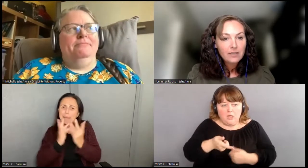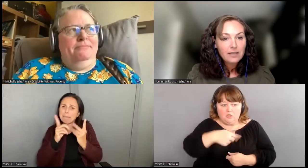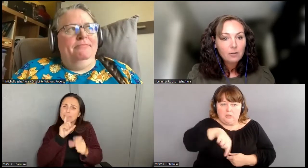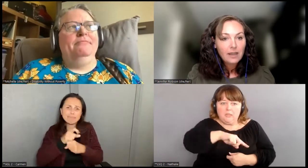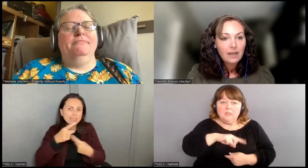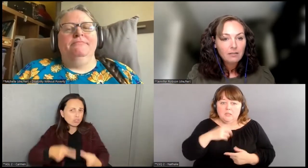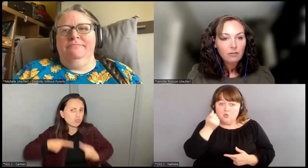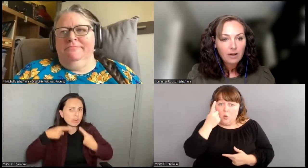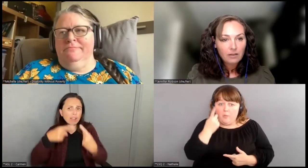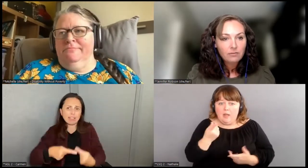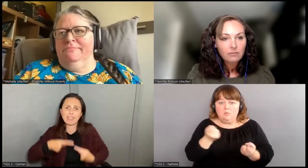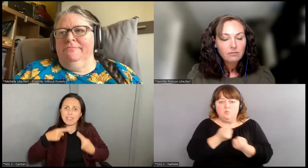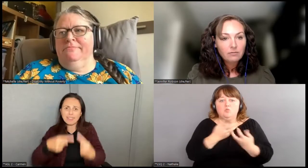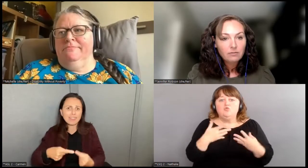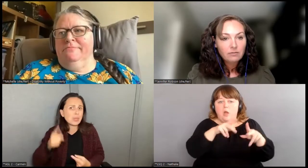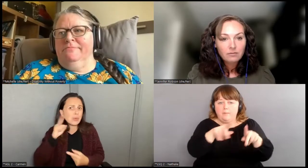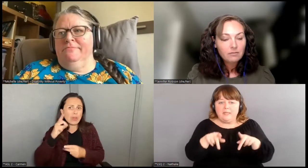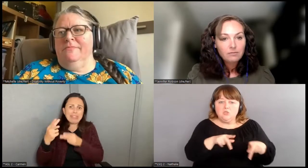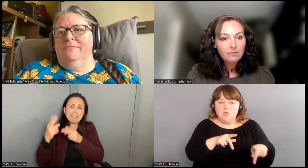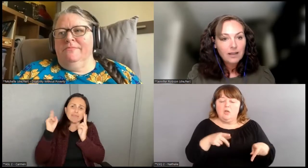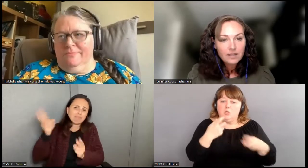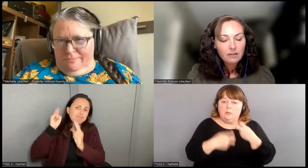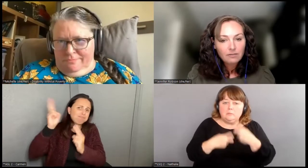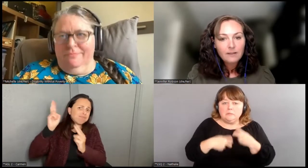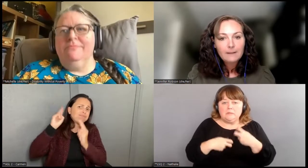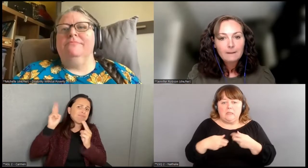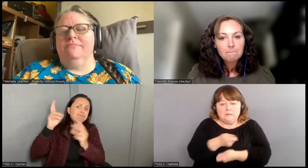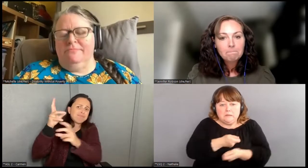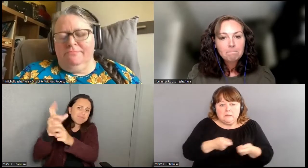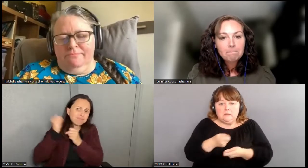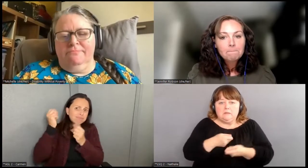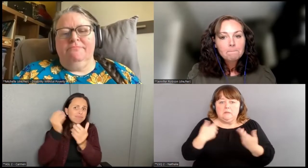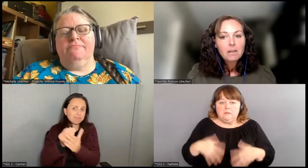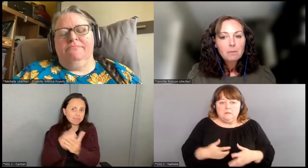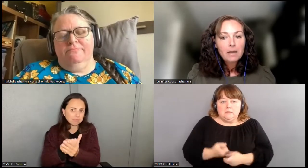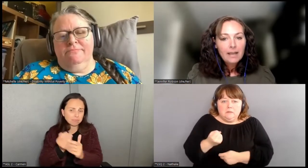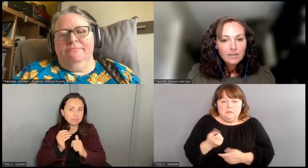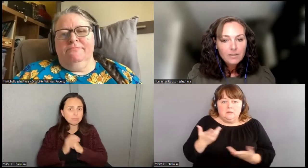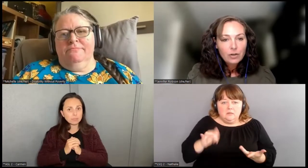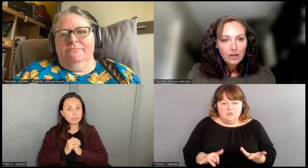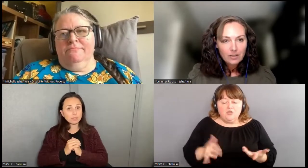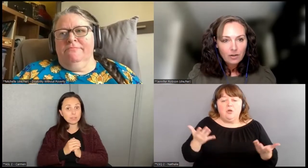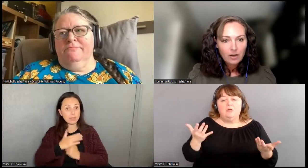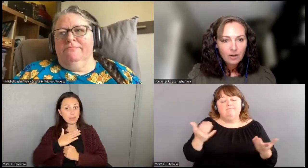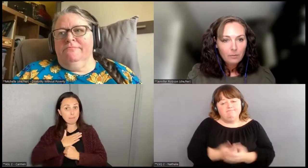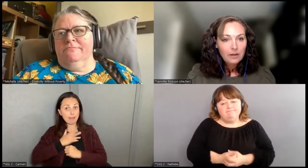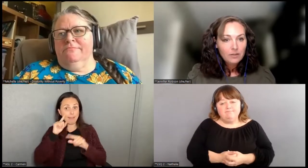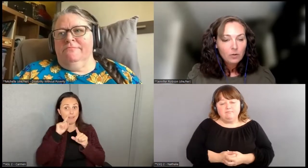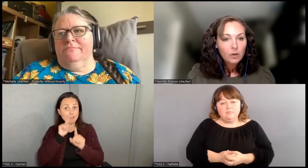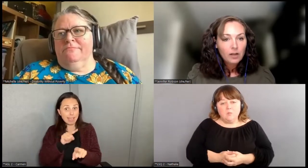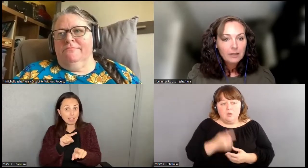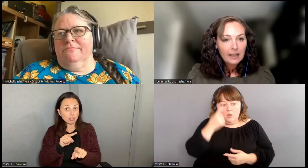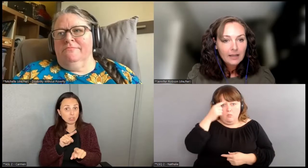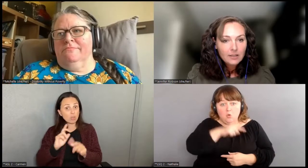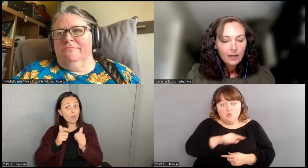THIS HELP CAN'T ARRIVE FAST ENOUGH. MY ANSWER IS NOT AT ALL BASED ON WHAT I WOULD LIKE TO